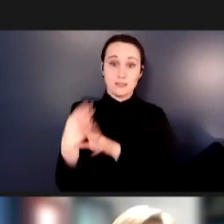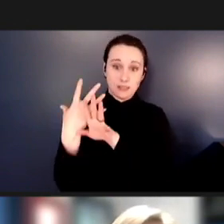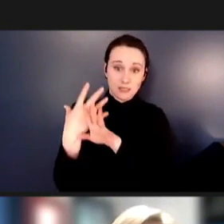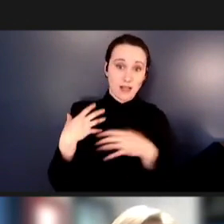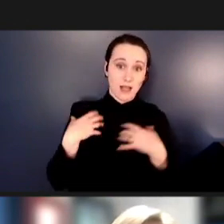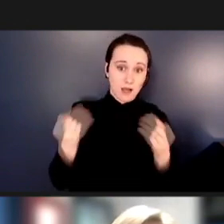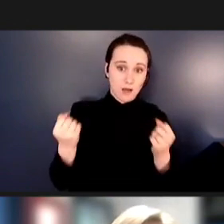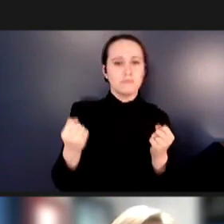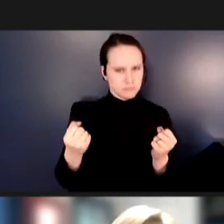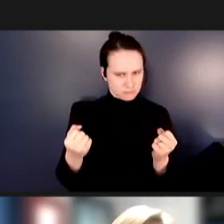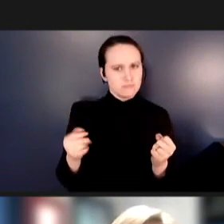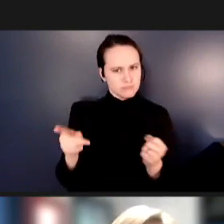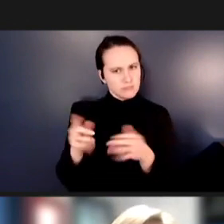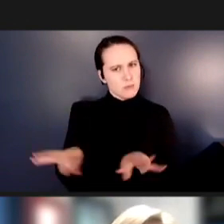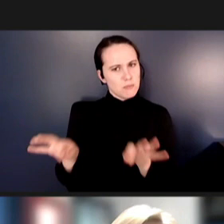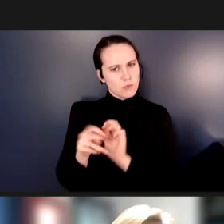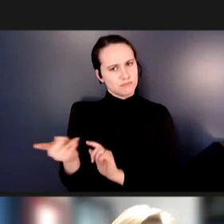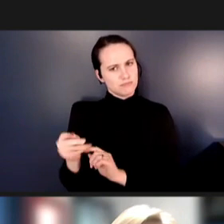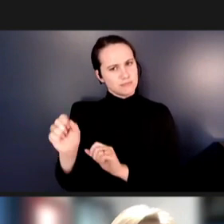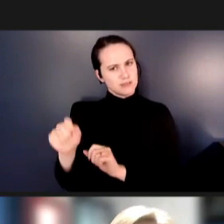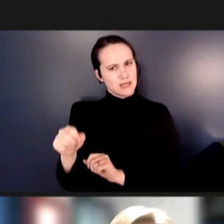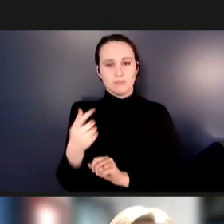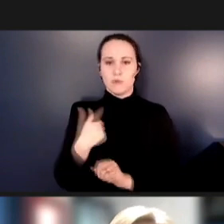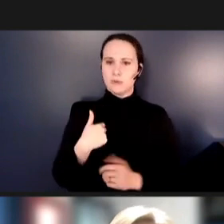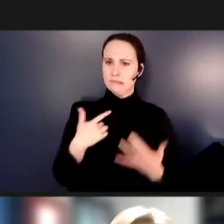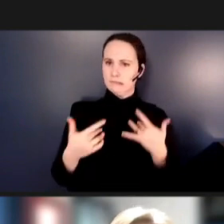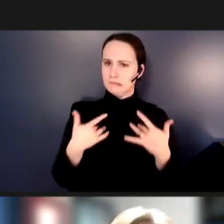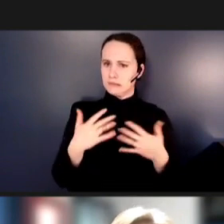But we worry about, you know, what does that mean for providing that safe,